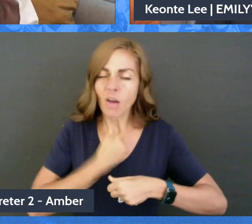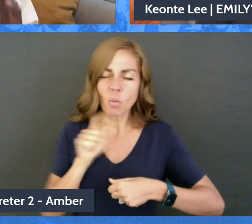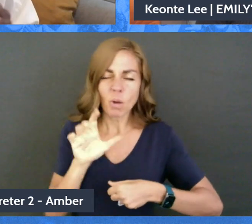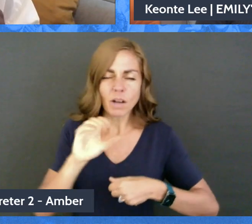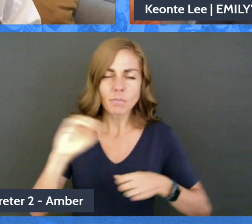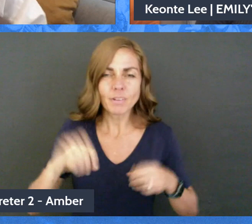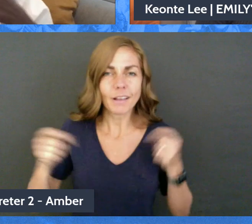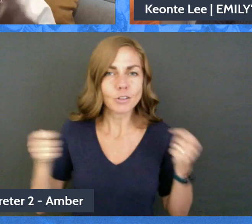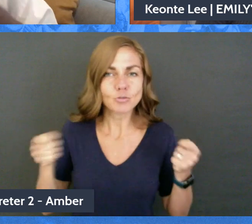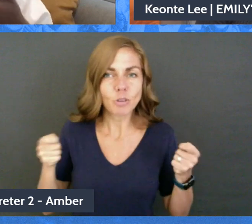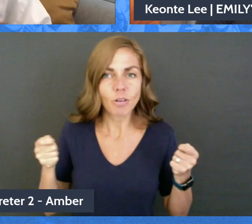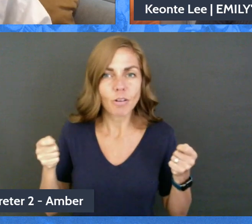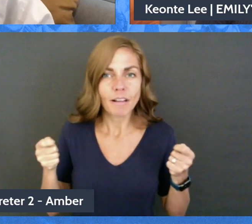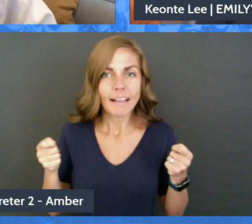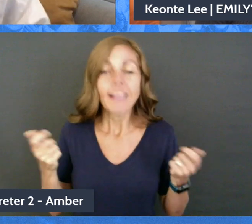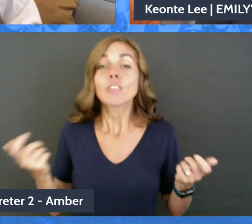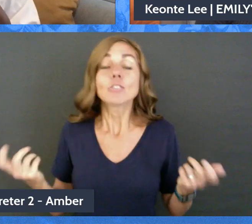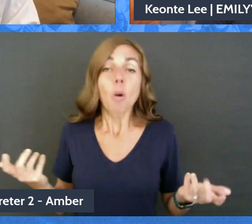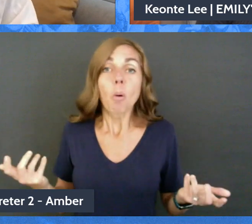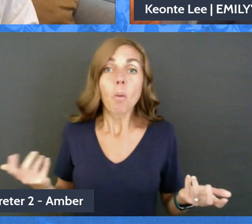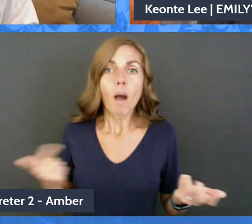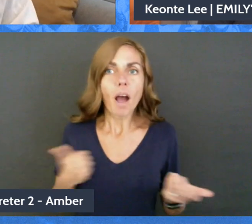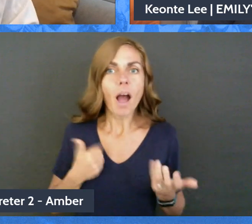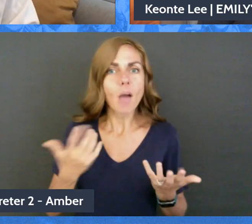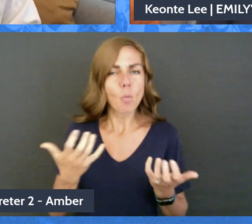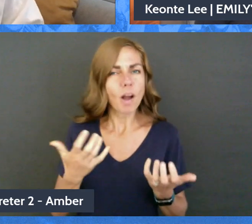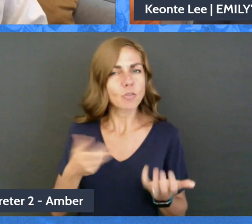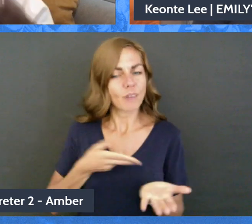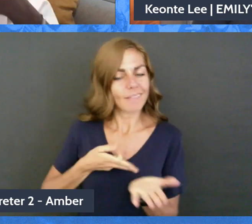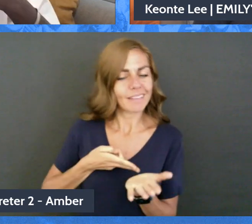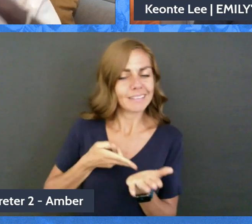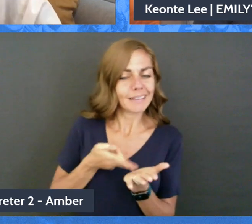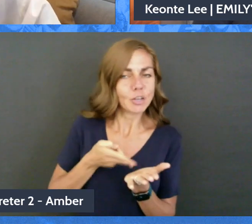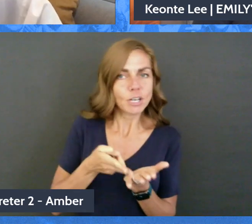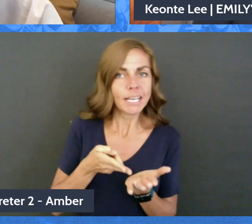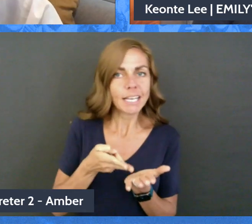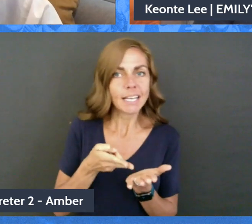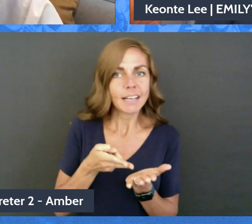And so I want it to have integrity and to act